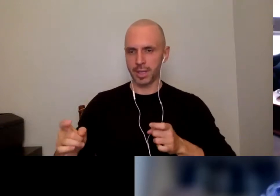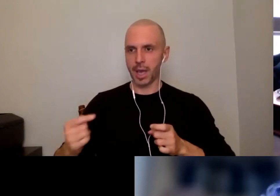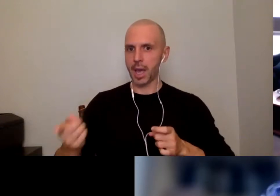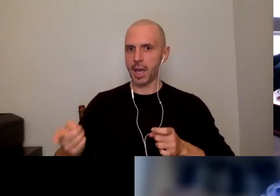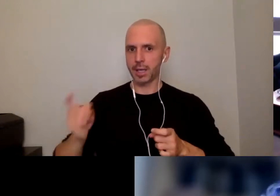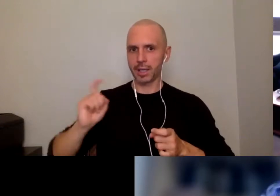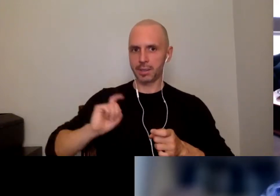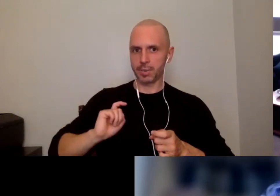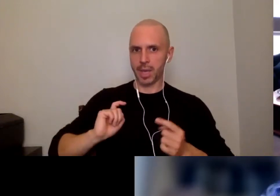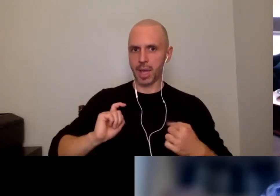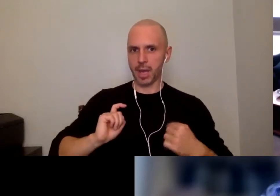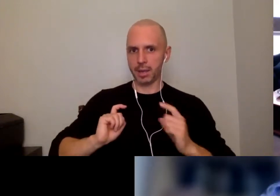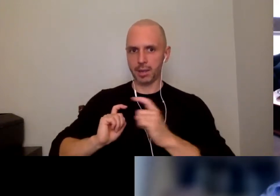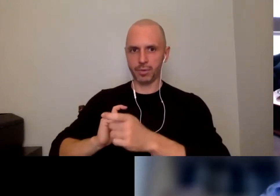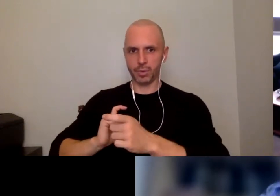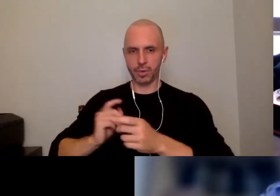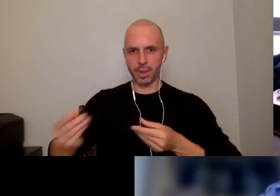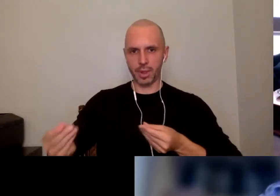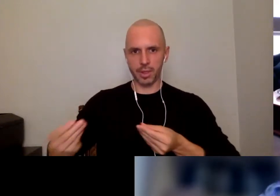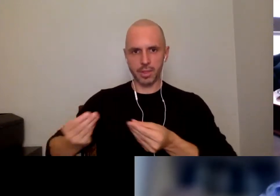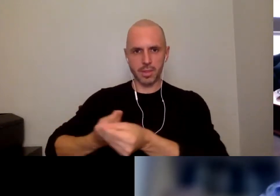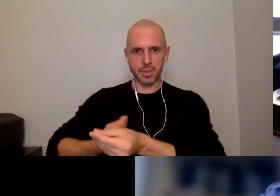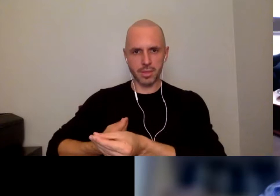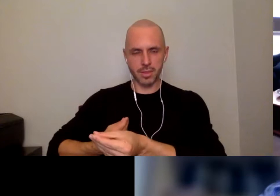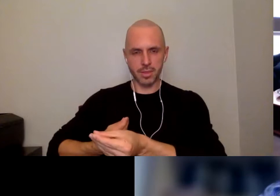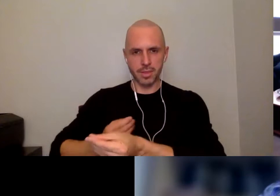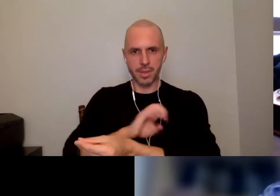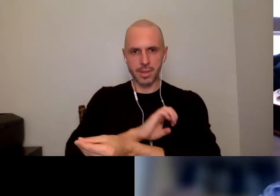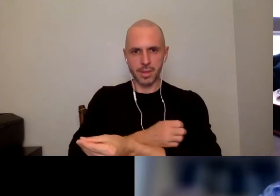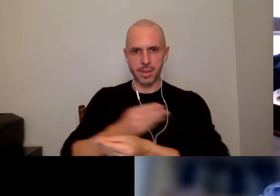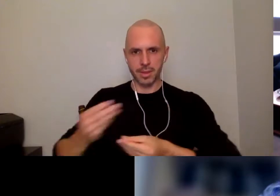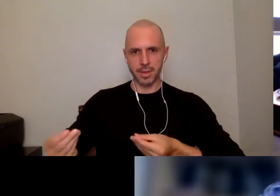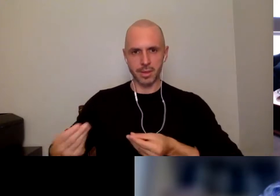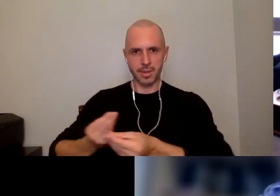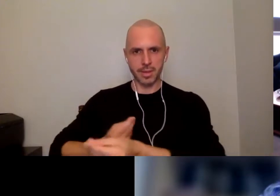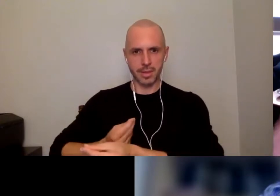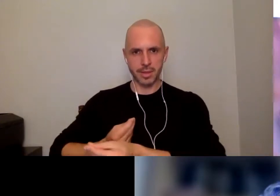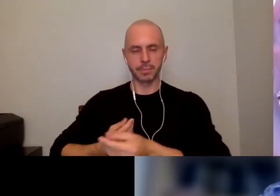fully what was going to happen and they became you know really manifold moments to you know be